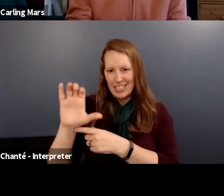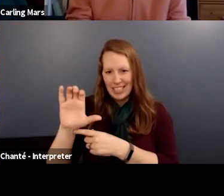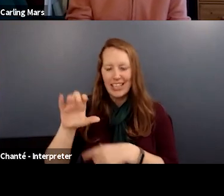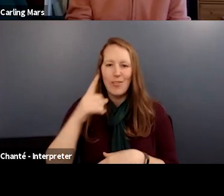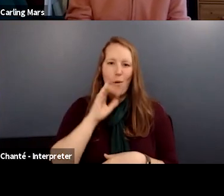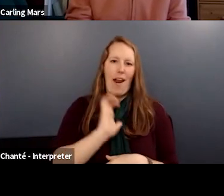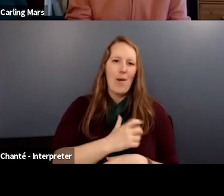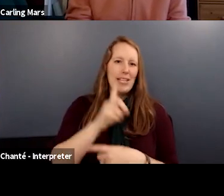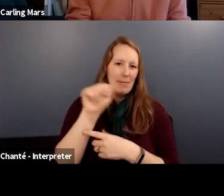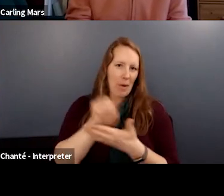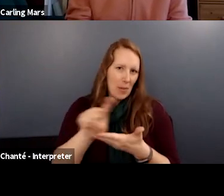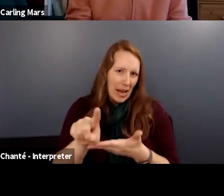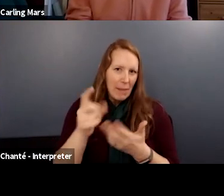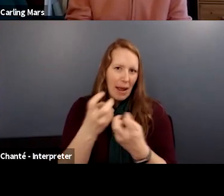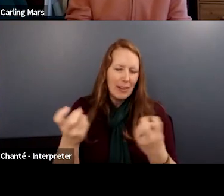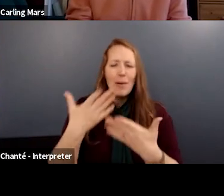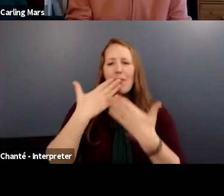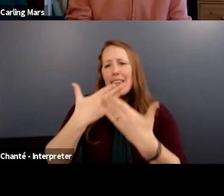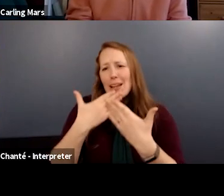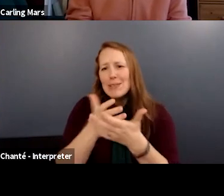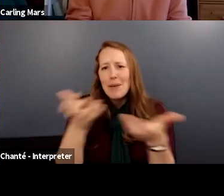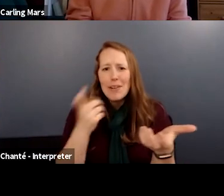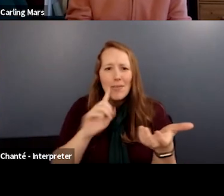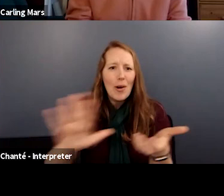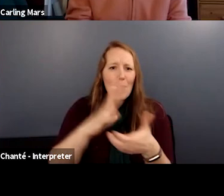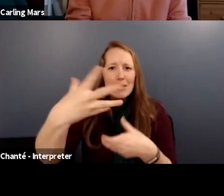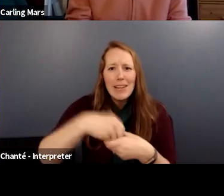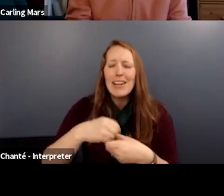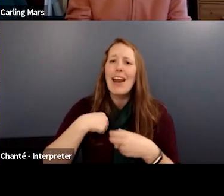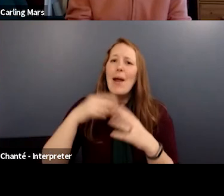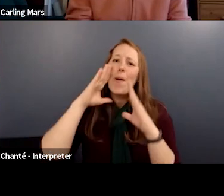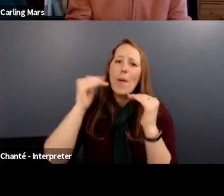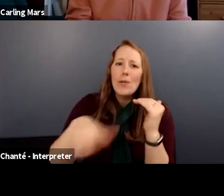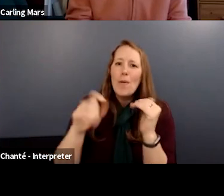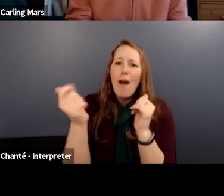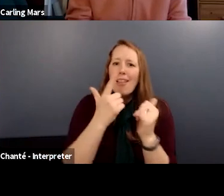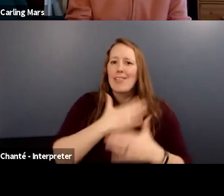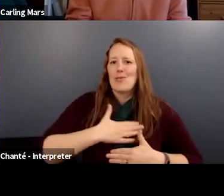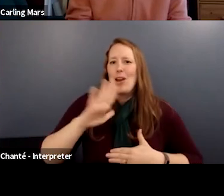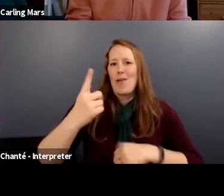Thank you guys so much for your participation and I hope you guys all enjoyed the rest of your day.